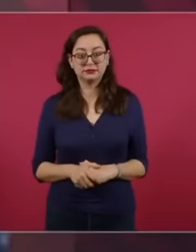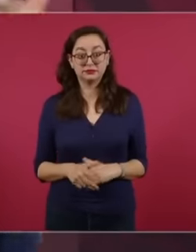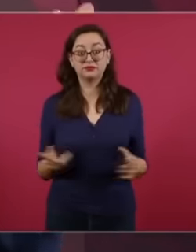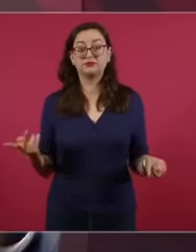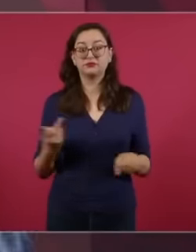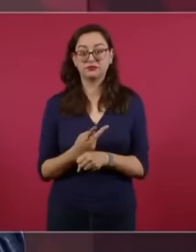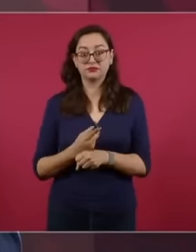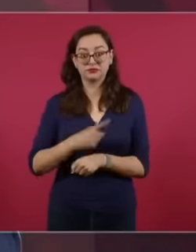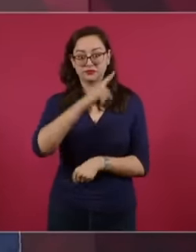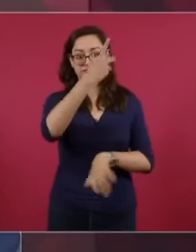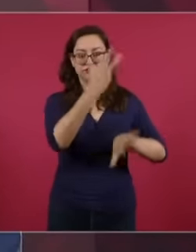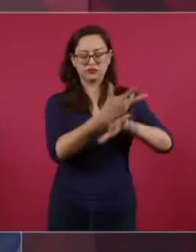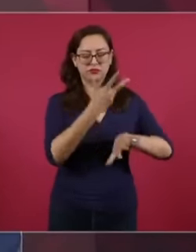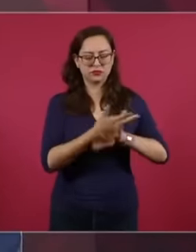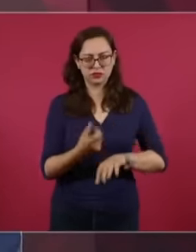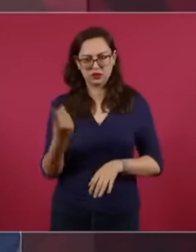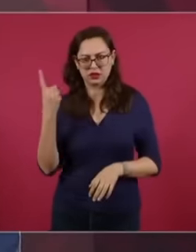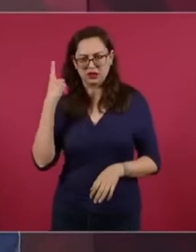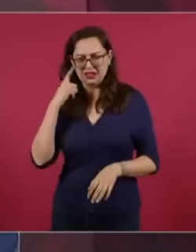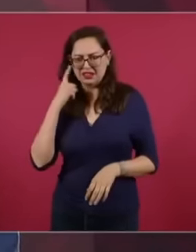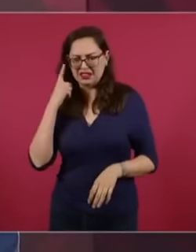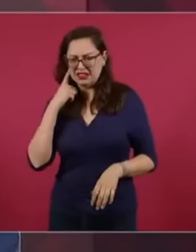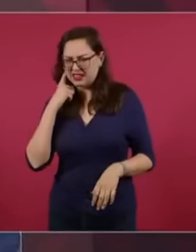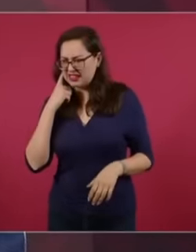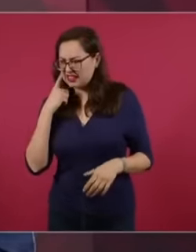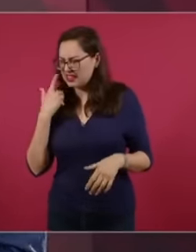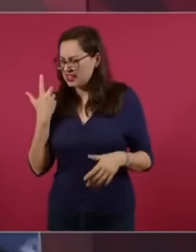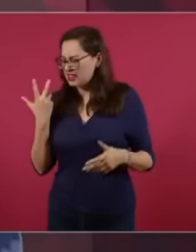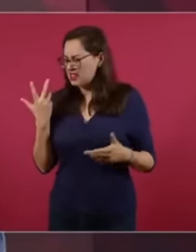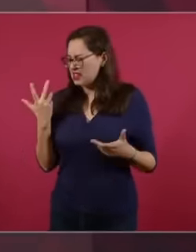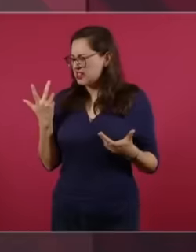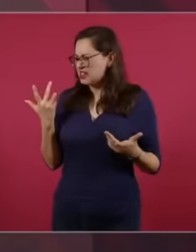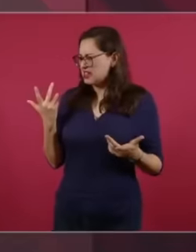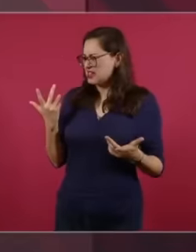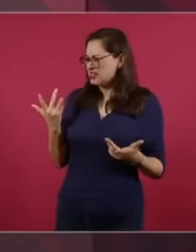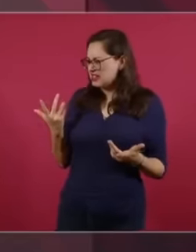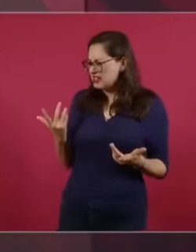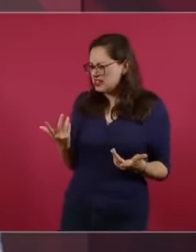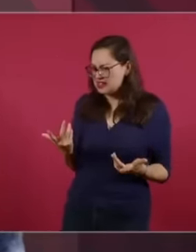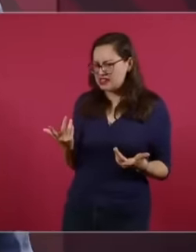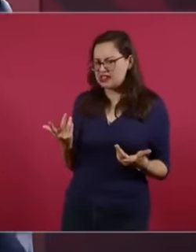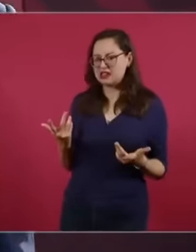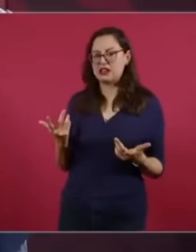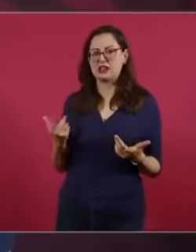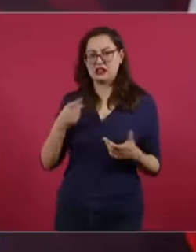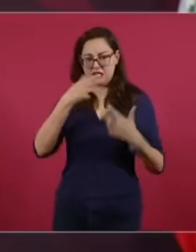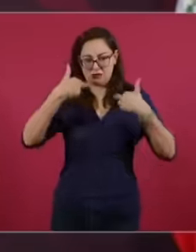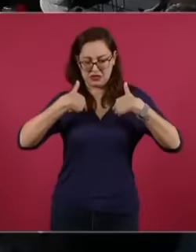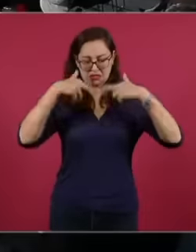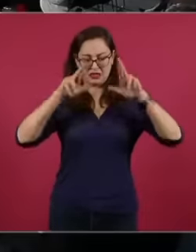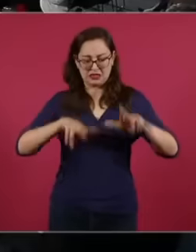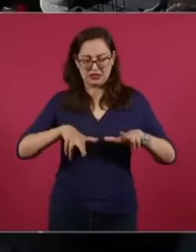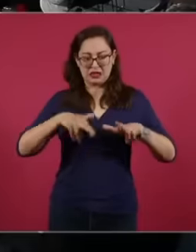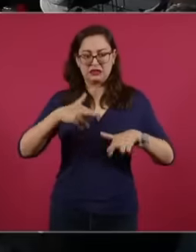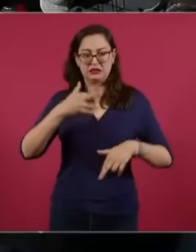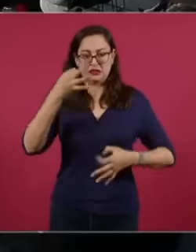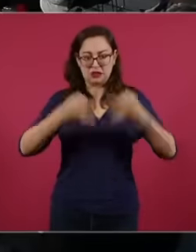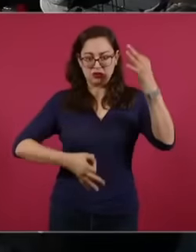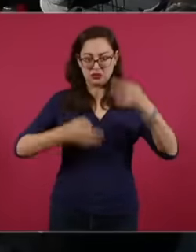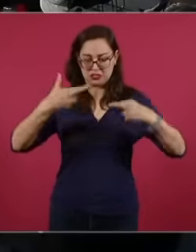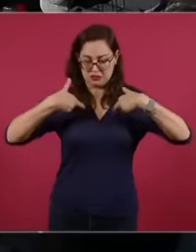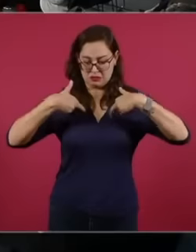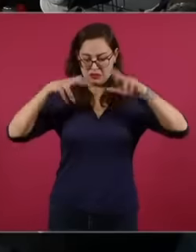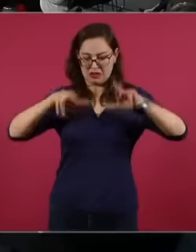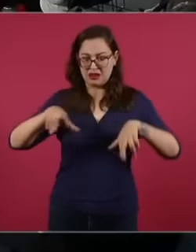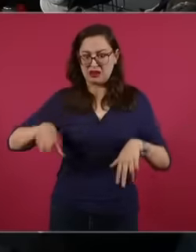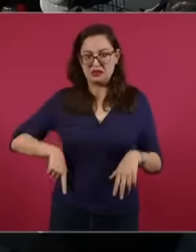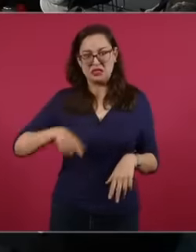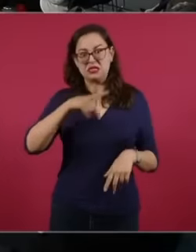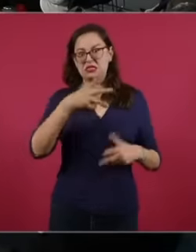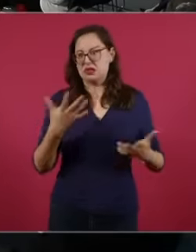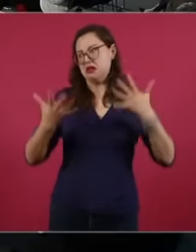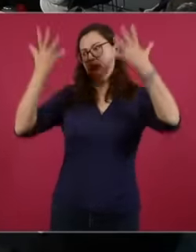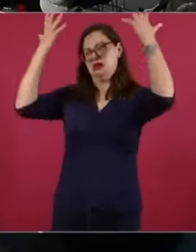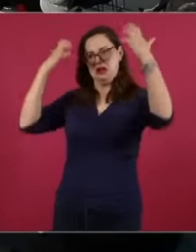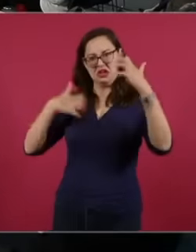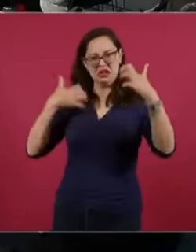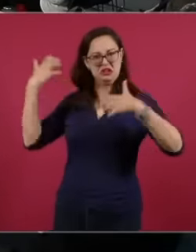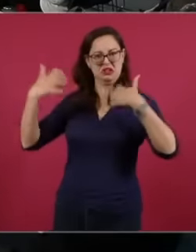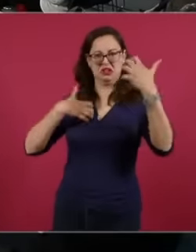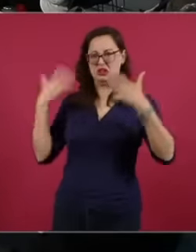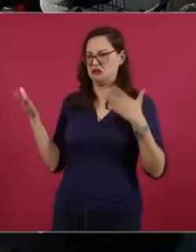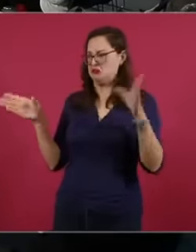to the Department of Justice the Department of State What did they do How